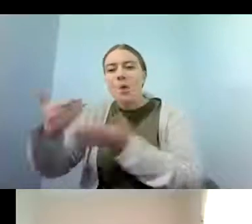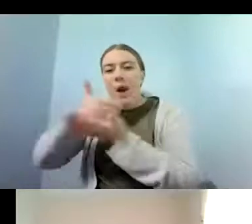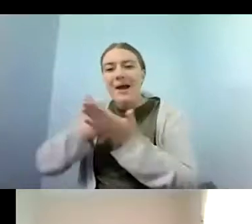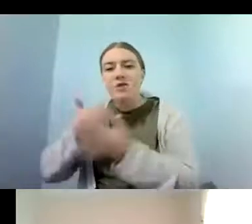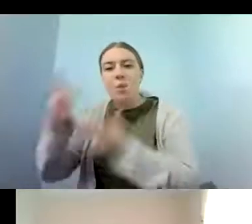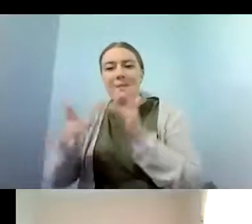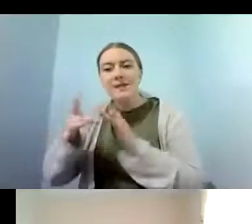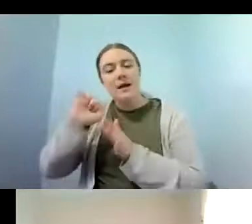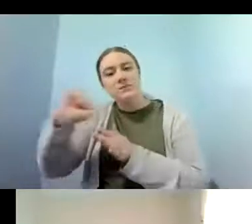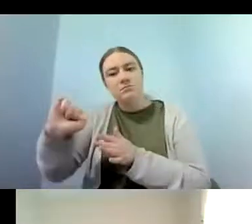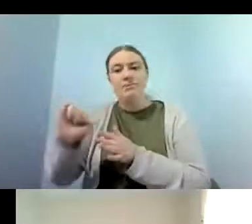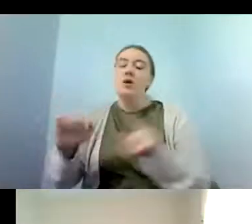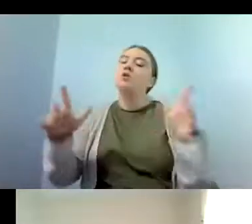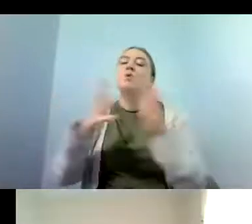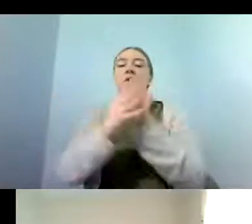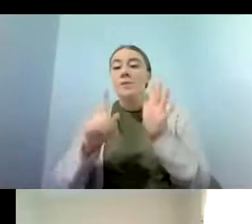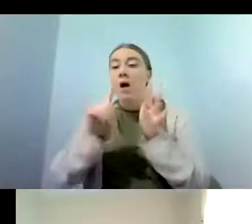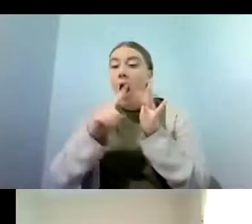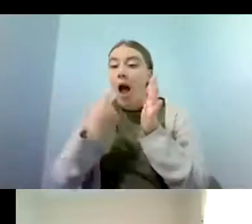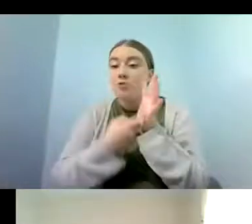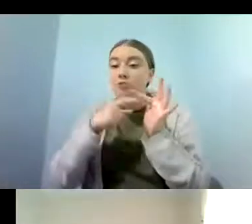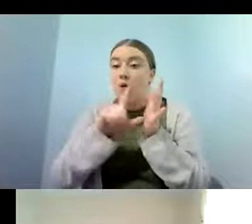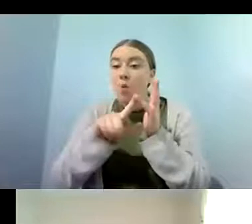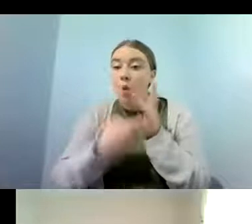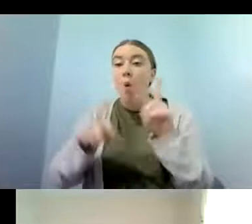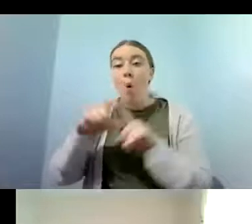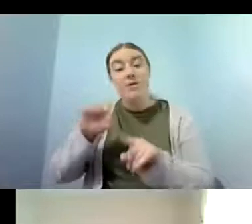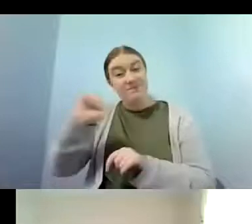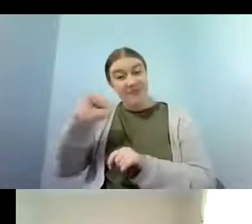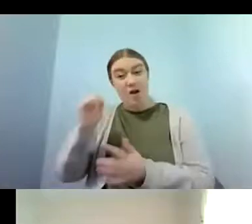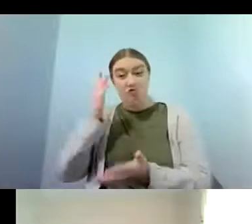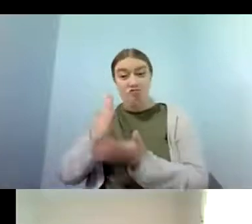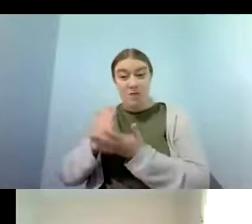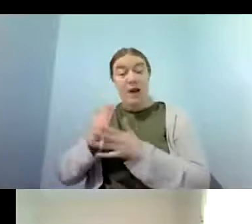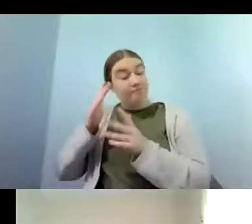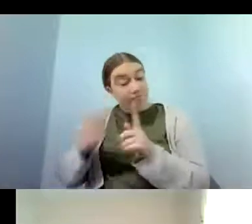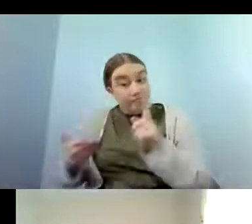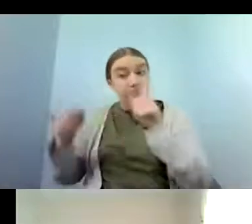so irecord is one of these websites that is designed for data collection and there are many